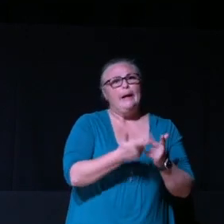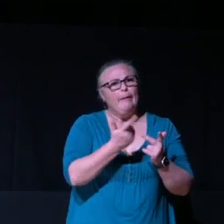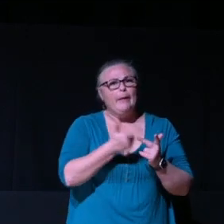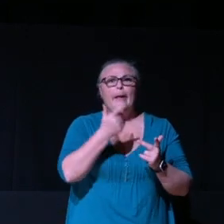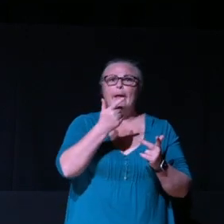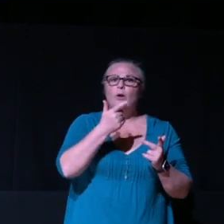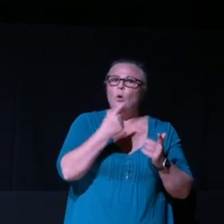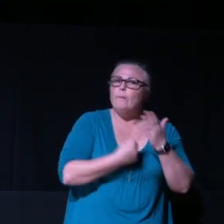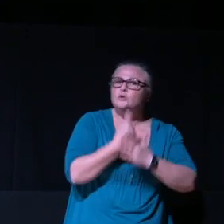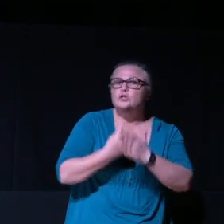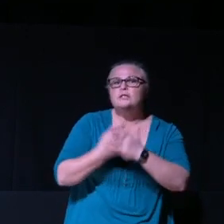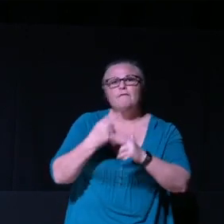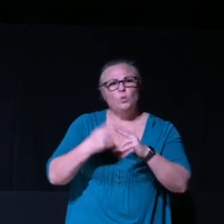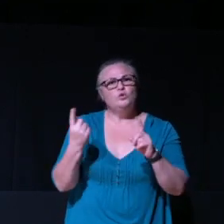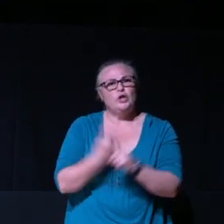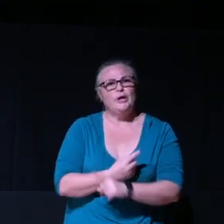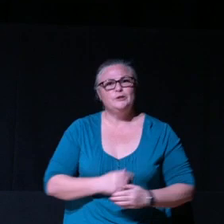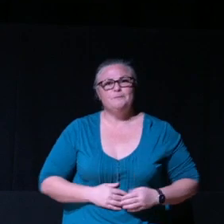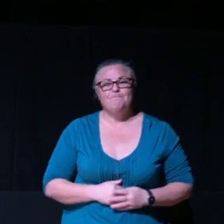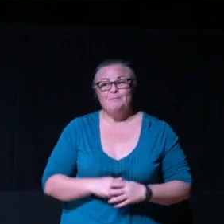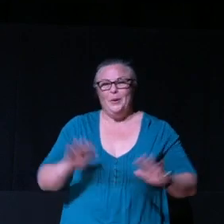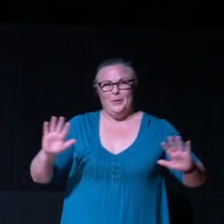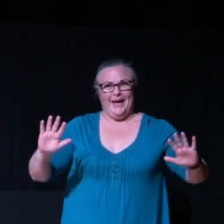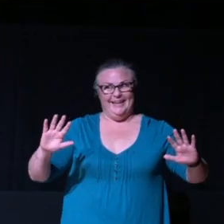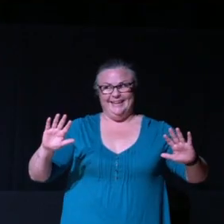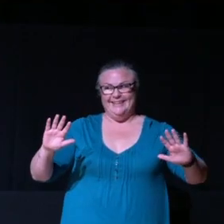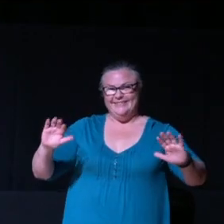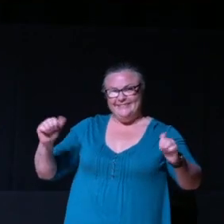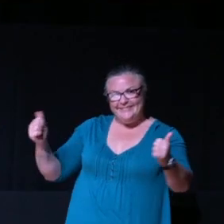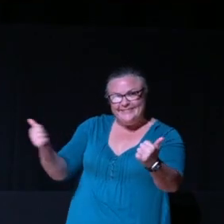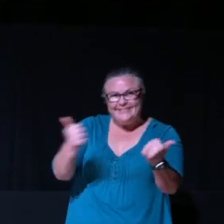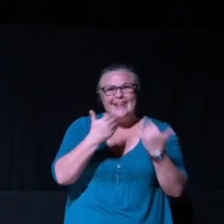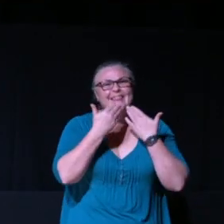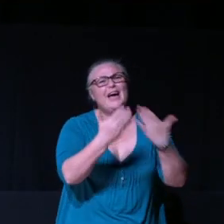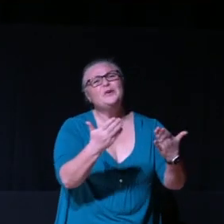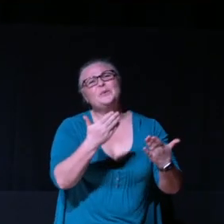Great thanks, we have to wrap it. Been a fantastic conversation. Thanks to all of you for coming along tonight.